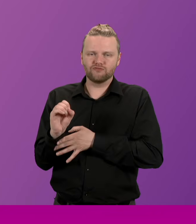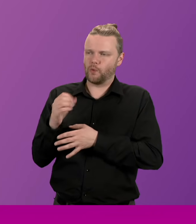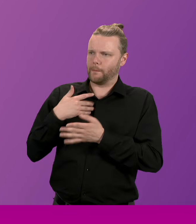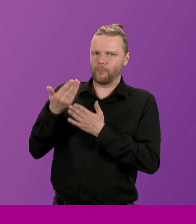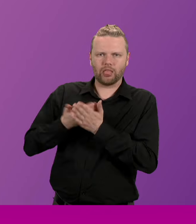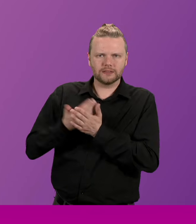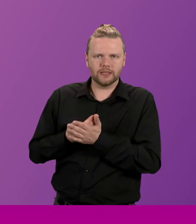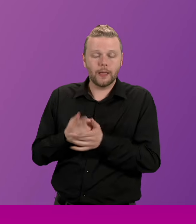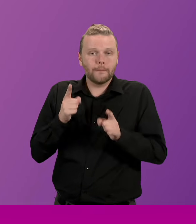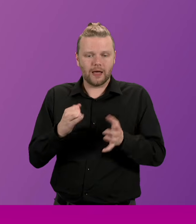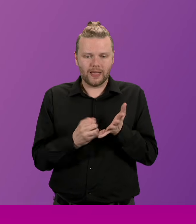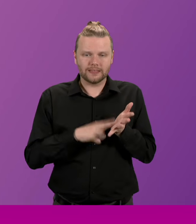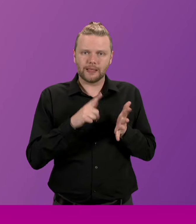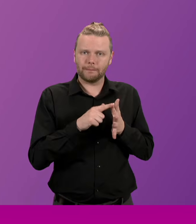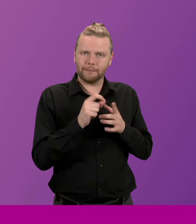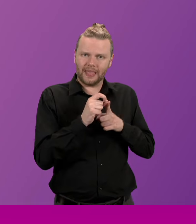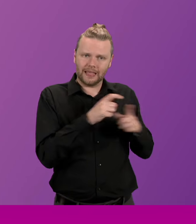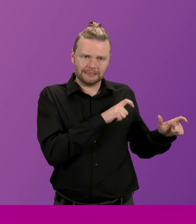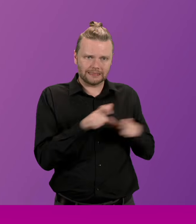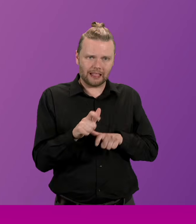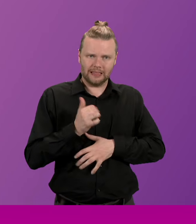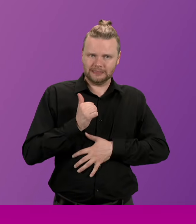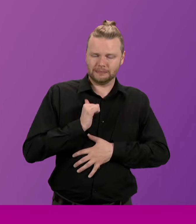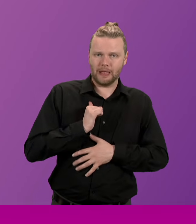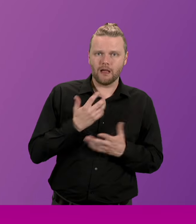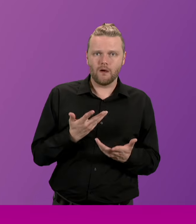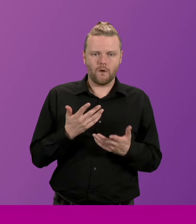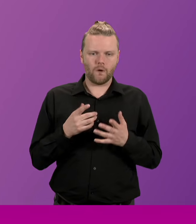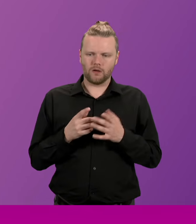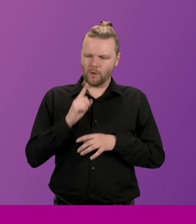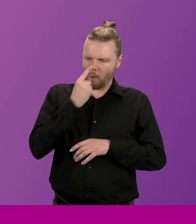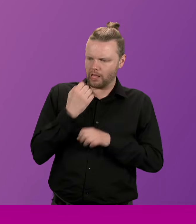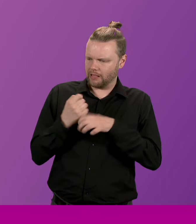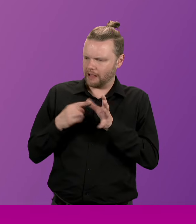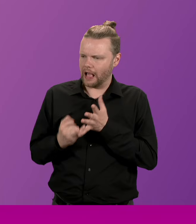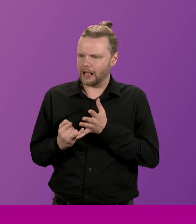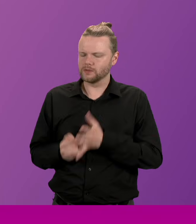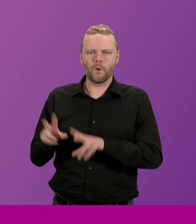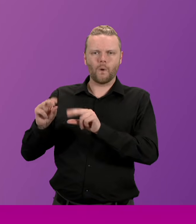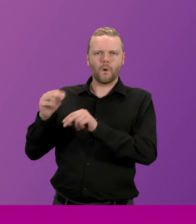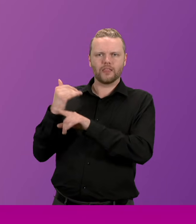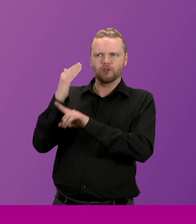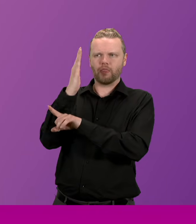yet the SNP still has a presumption against oil and gas developments in the north-east.